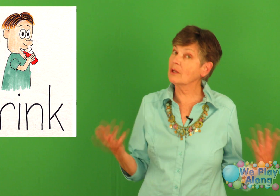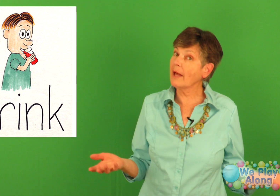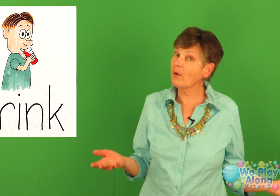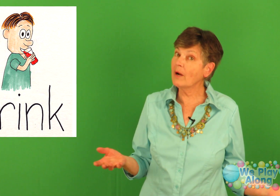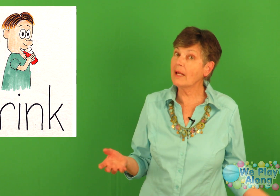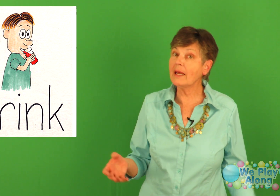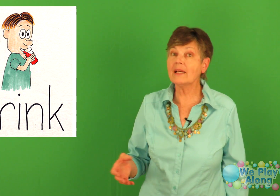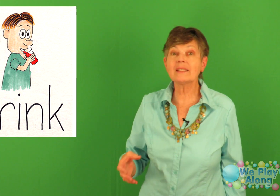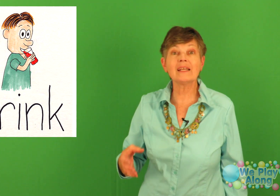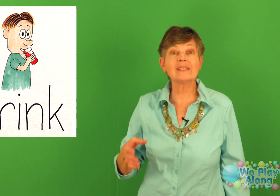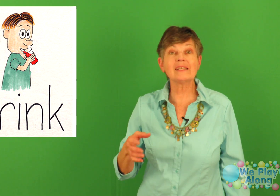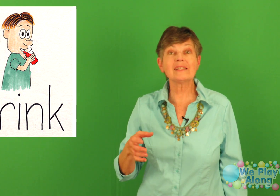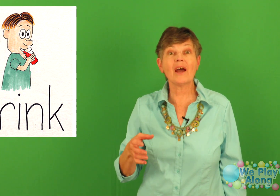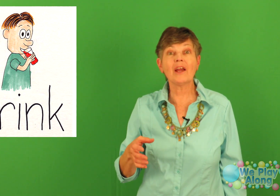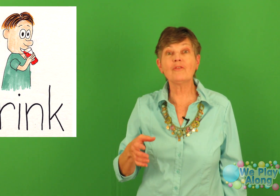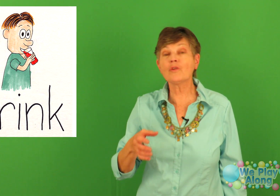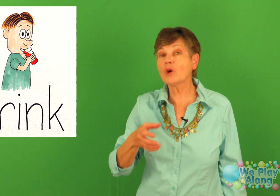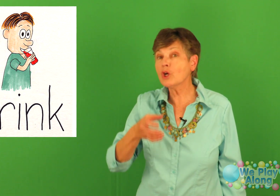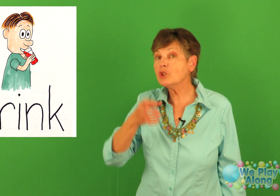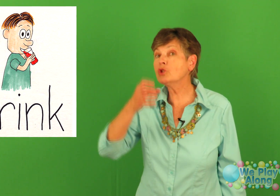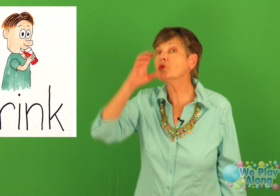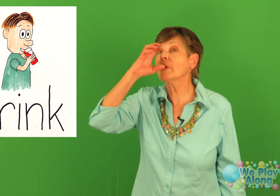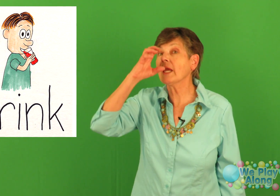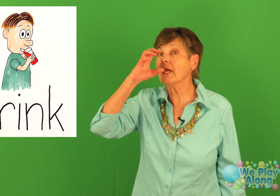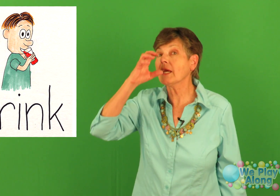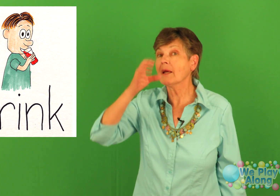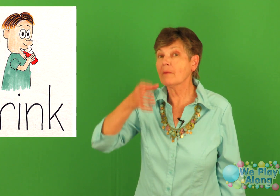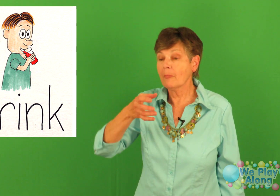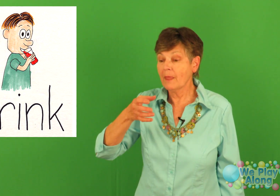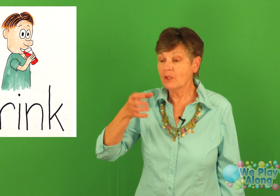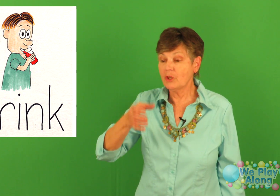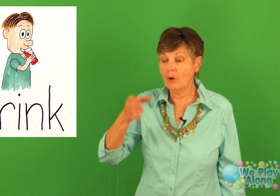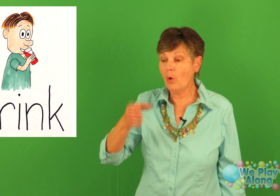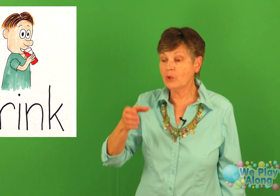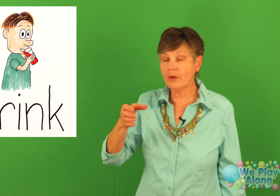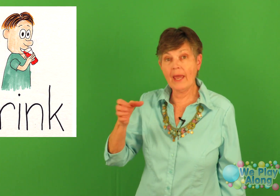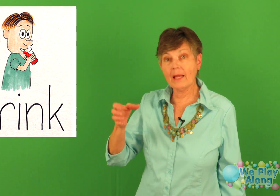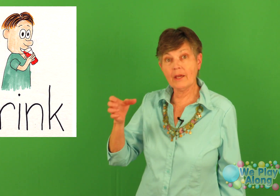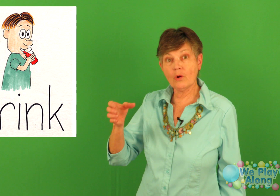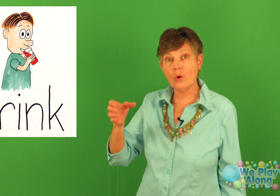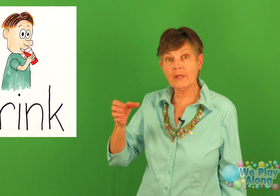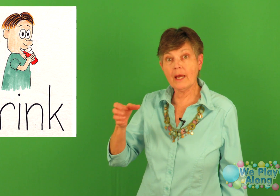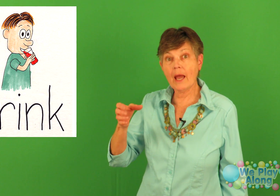like what it is is the sign for drink so you hold your hand like you're holding a